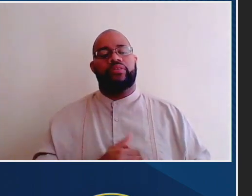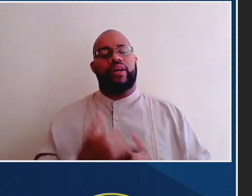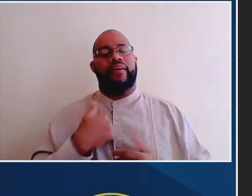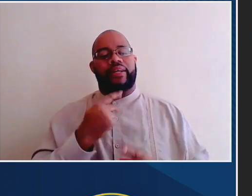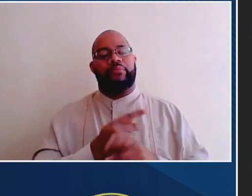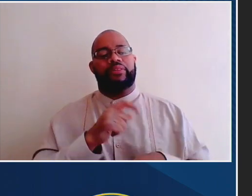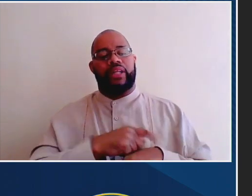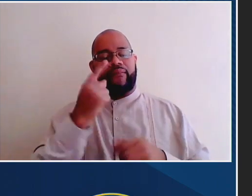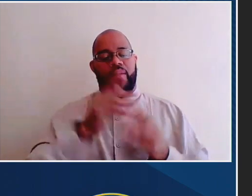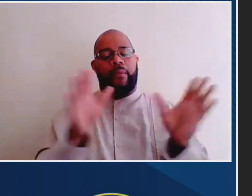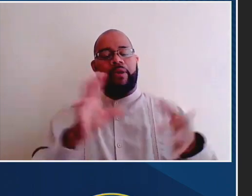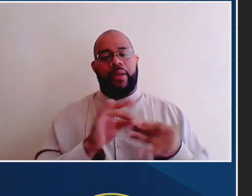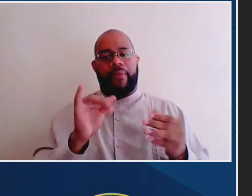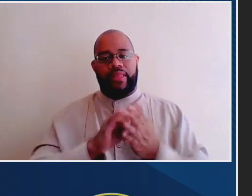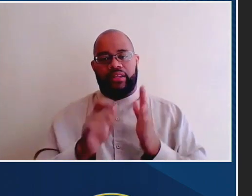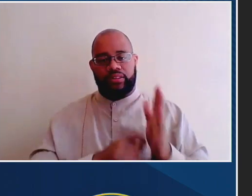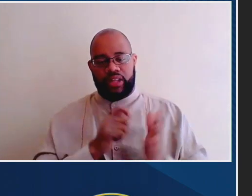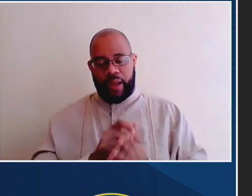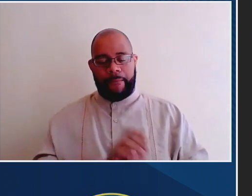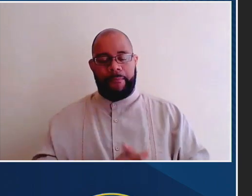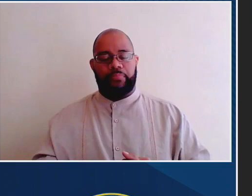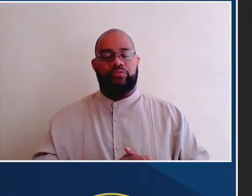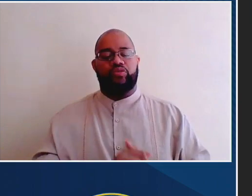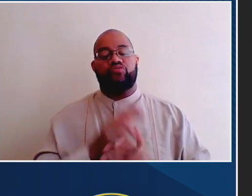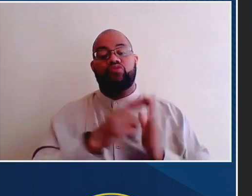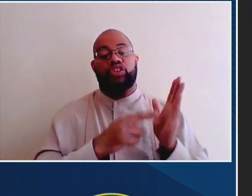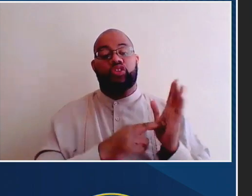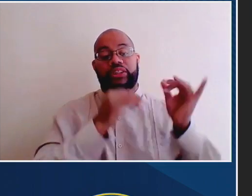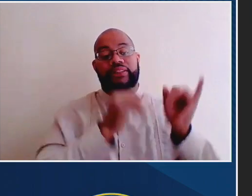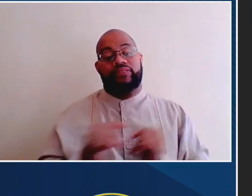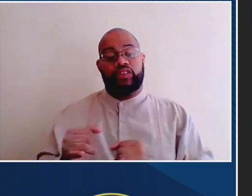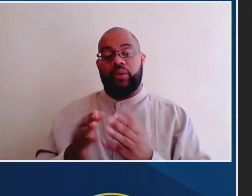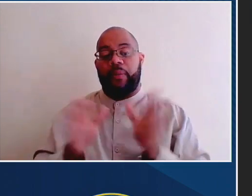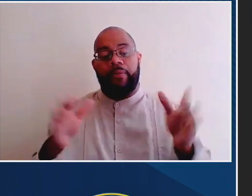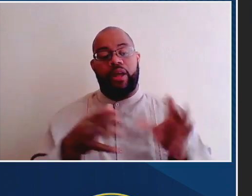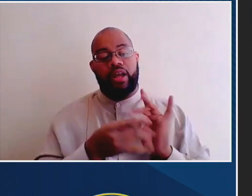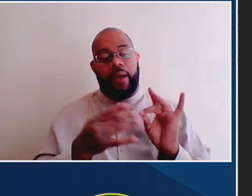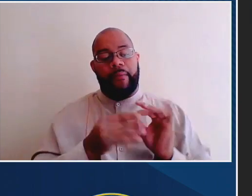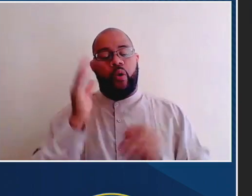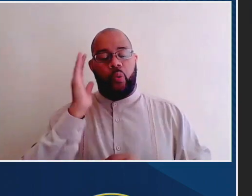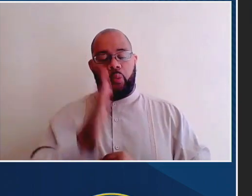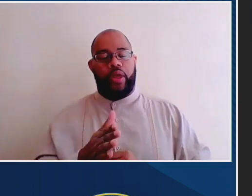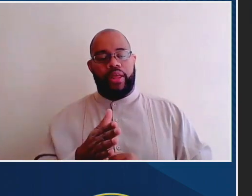At that time, registered individual public commenters will be admitted one at a time